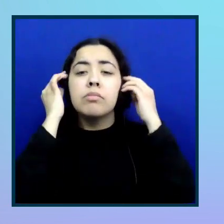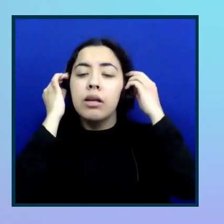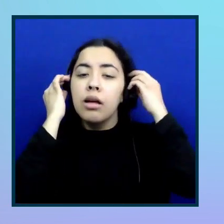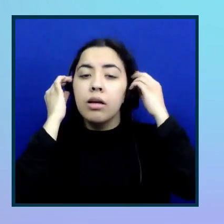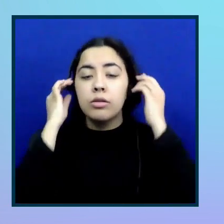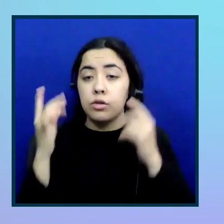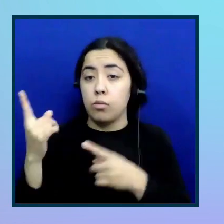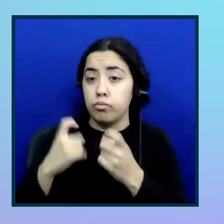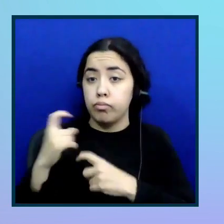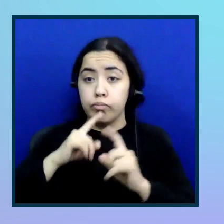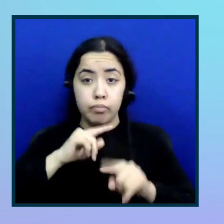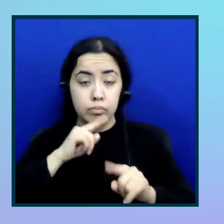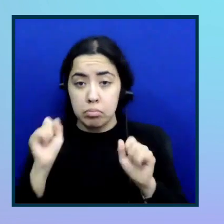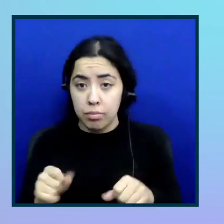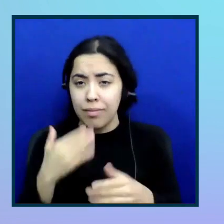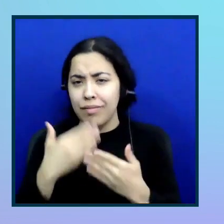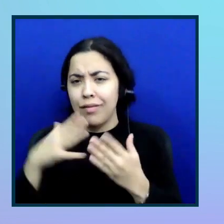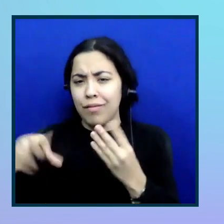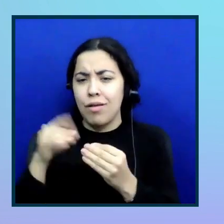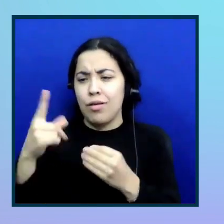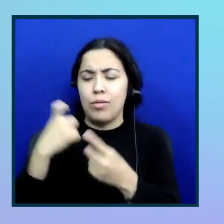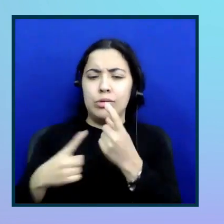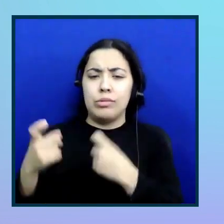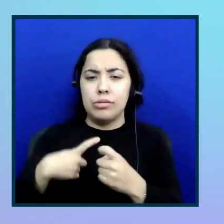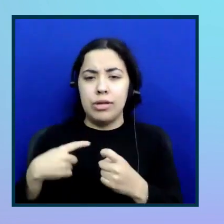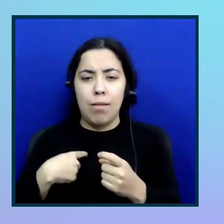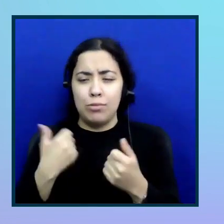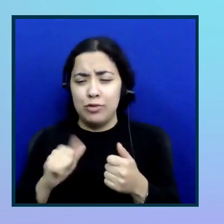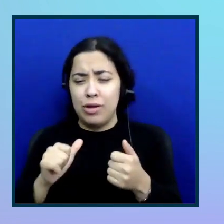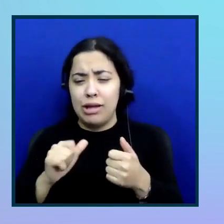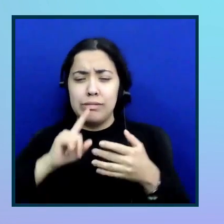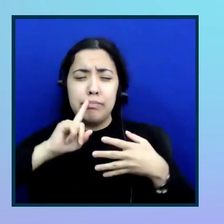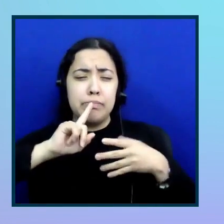Thank you all for adding your questions in here. I'm gonna get through as many of them as possible.